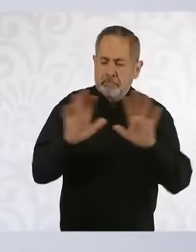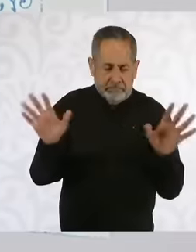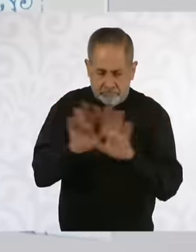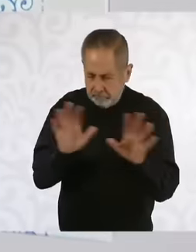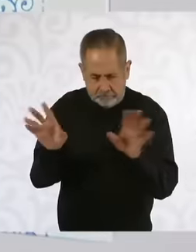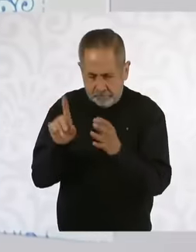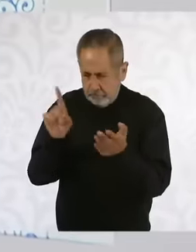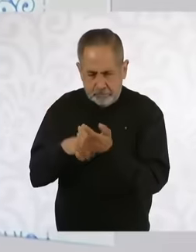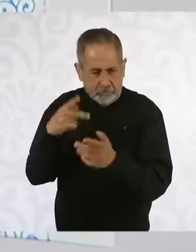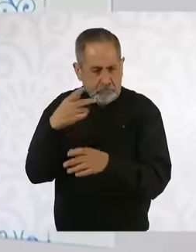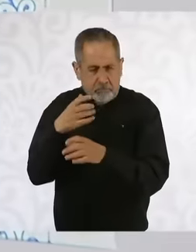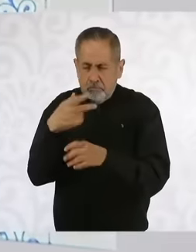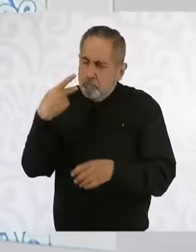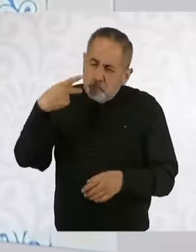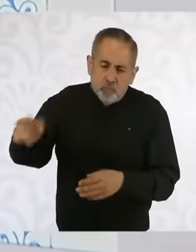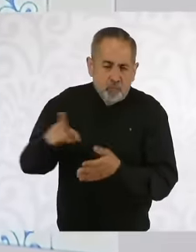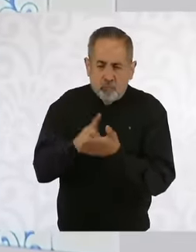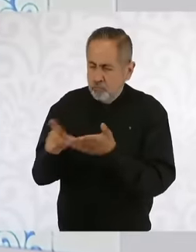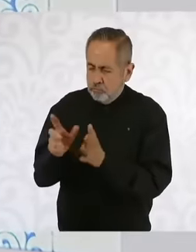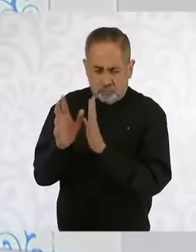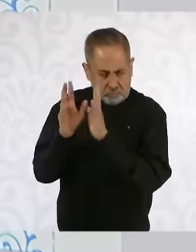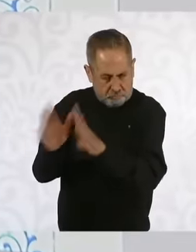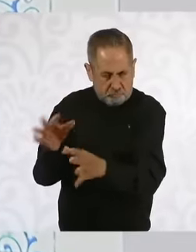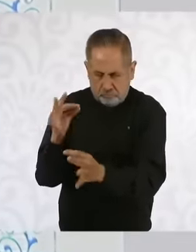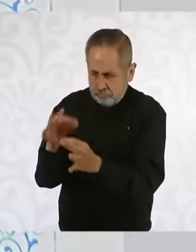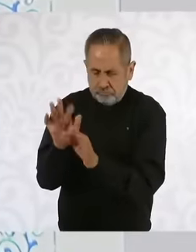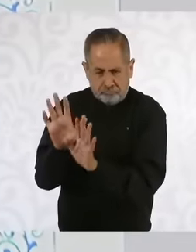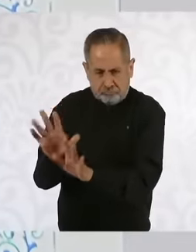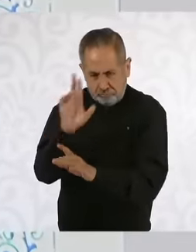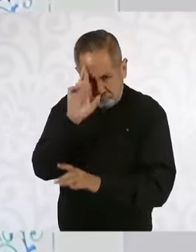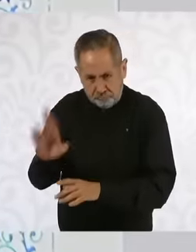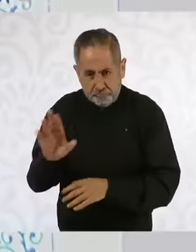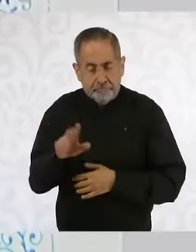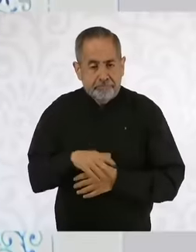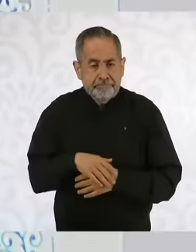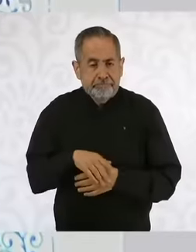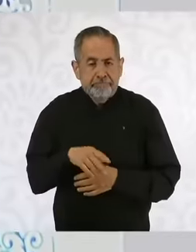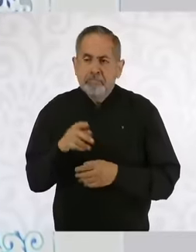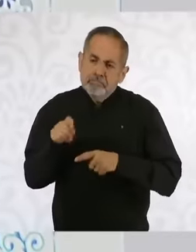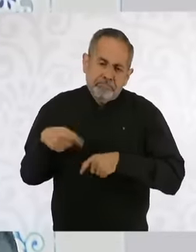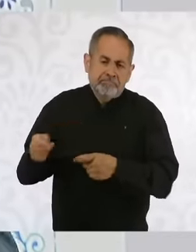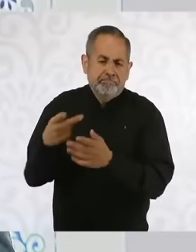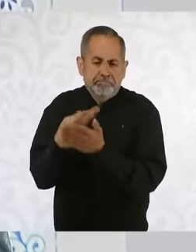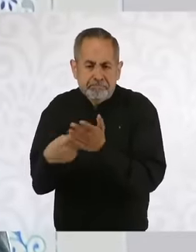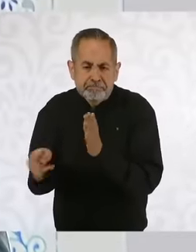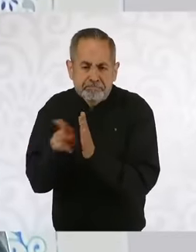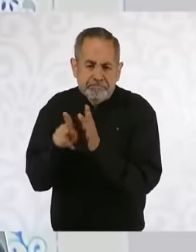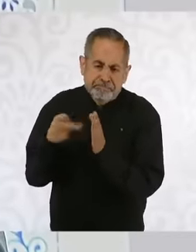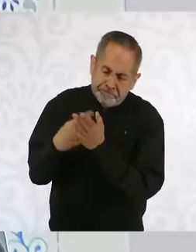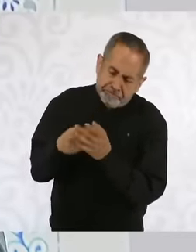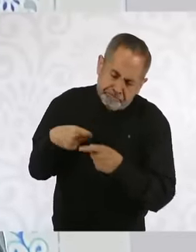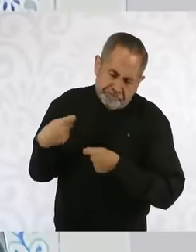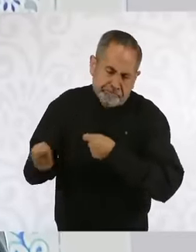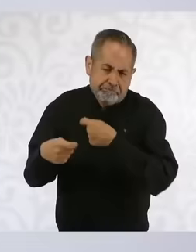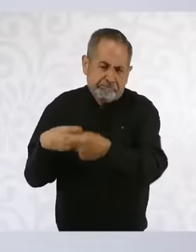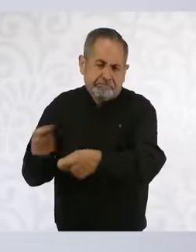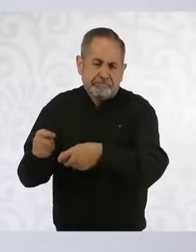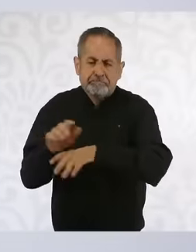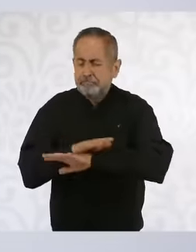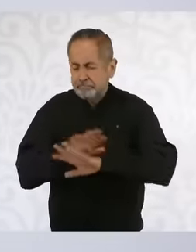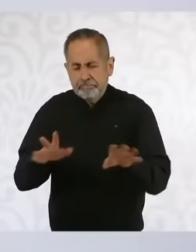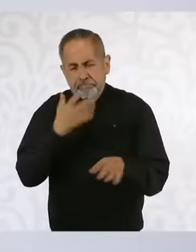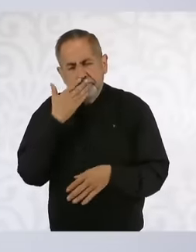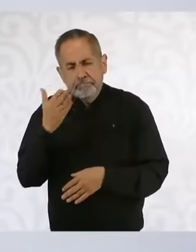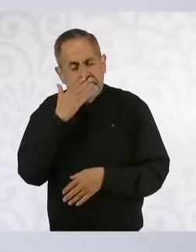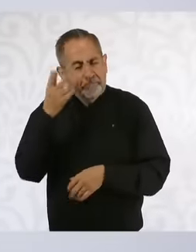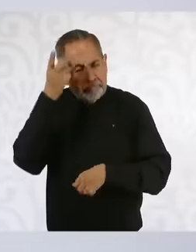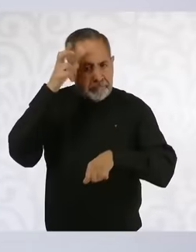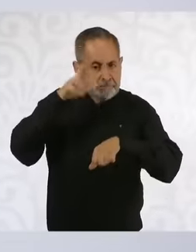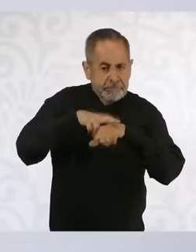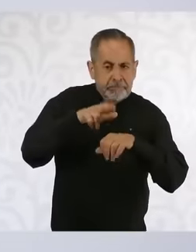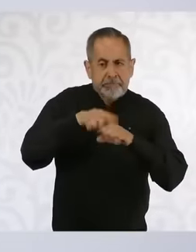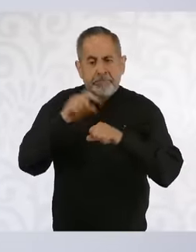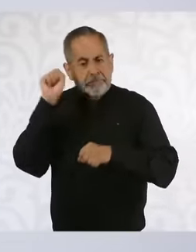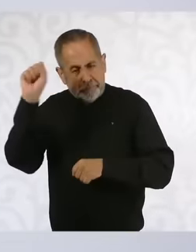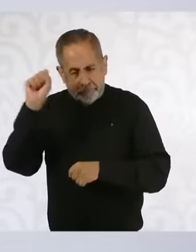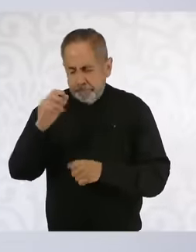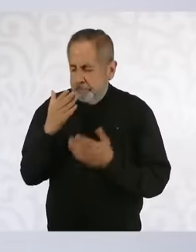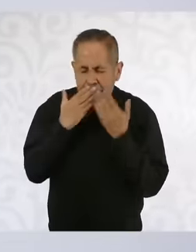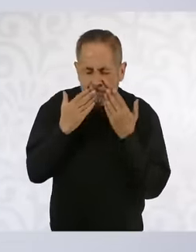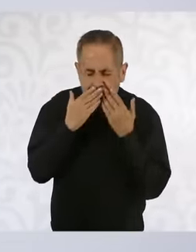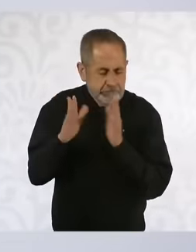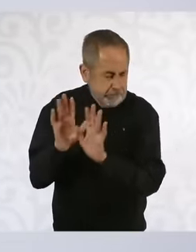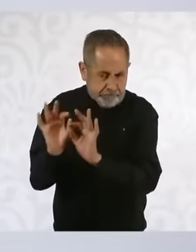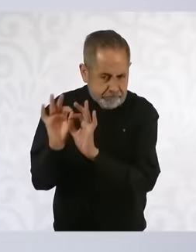They did a lot of basification and now it will be the director's talk with the union. but yes,